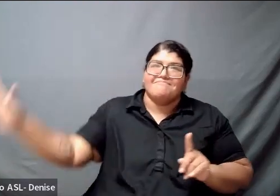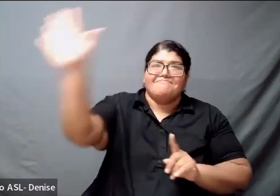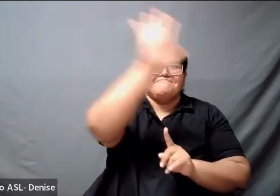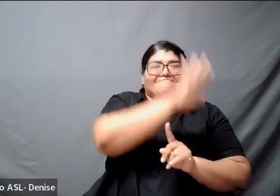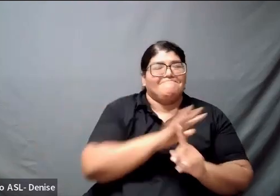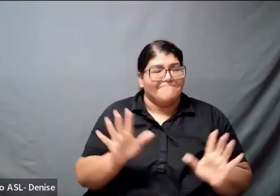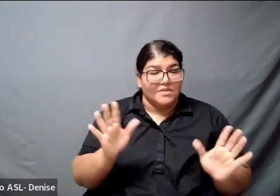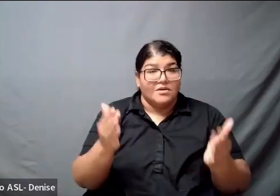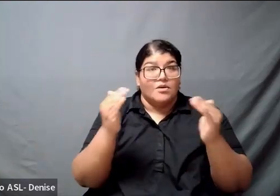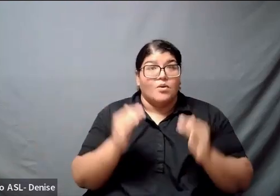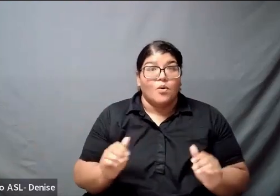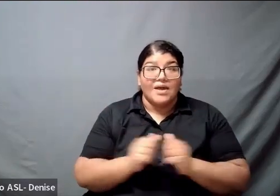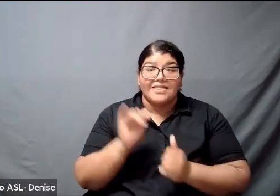with that said, I'd like to